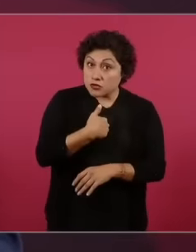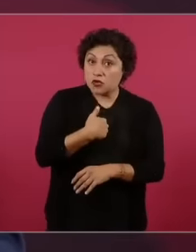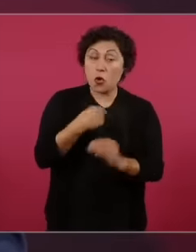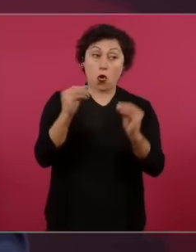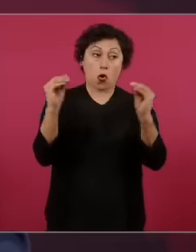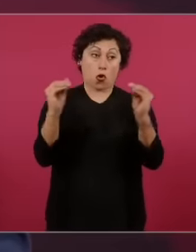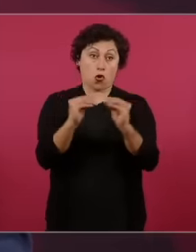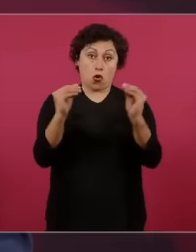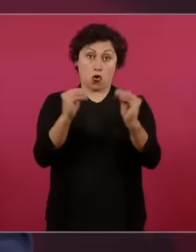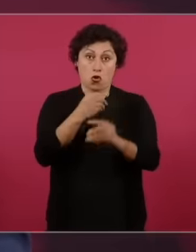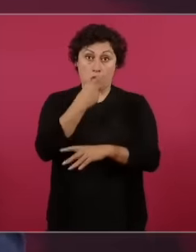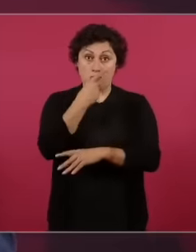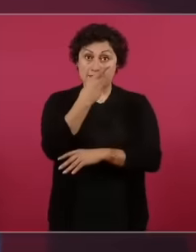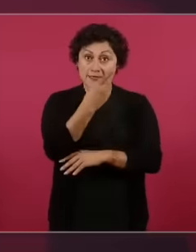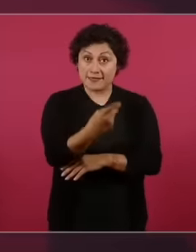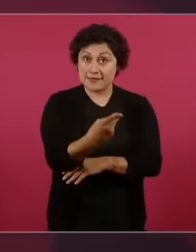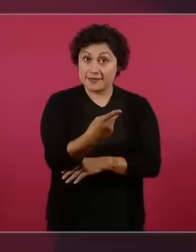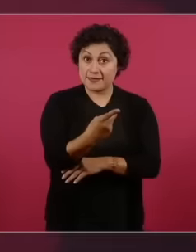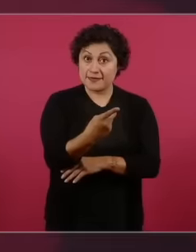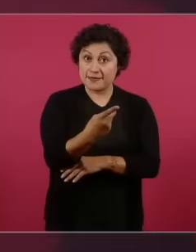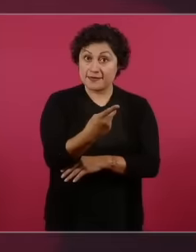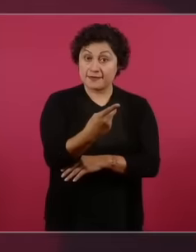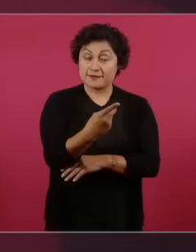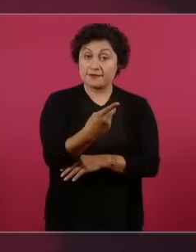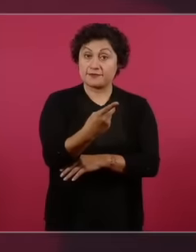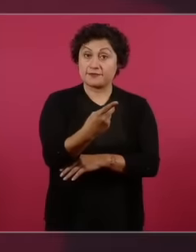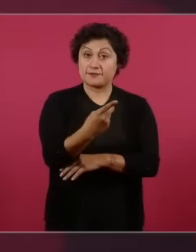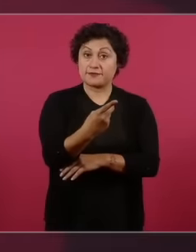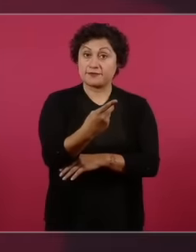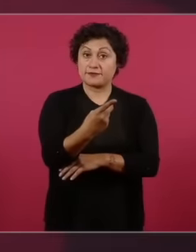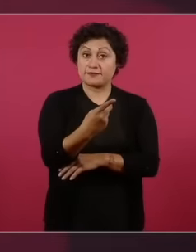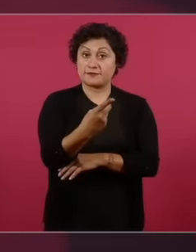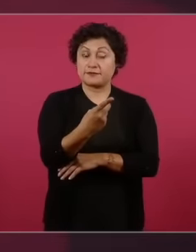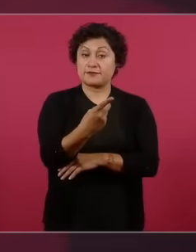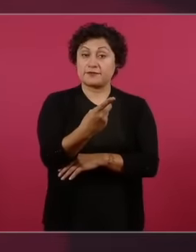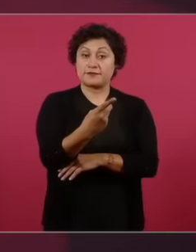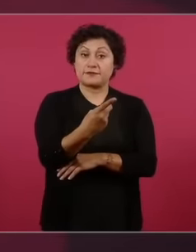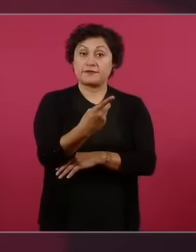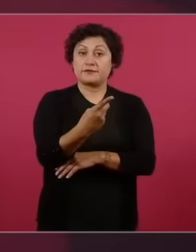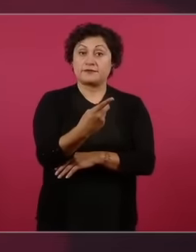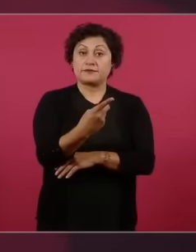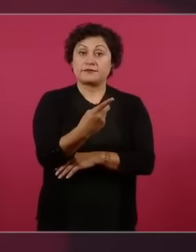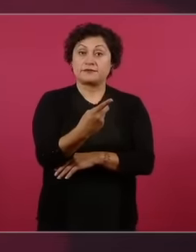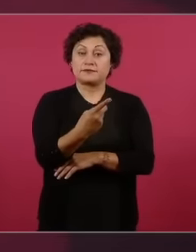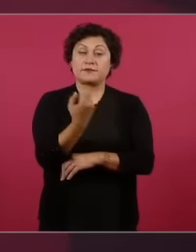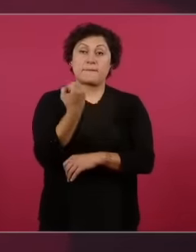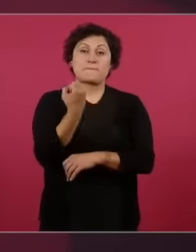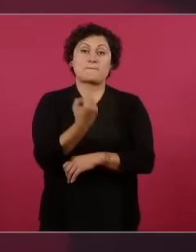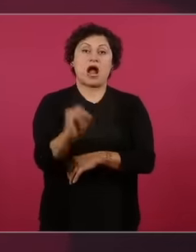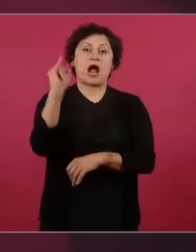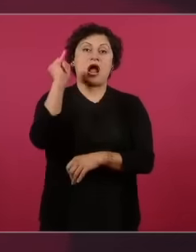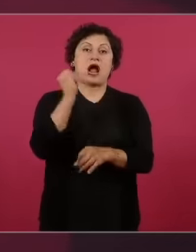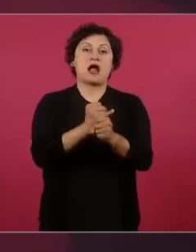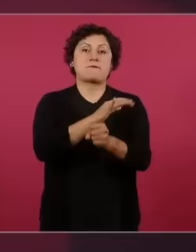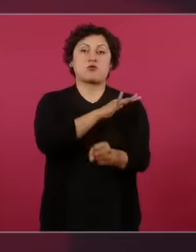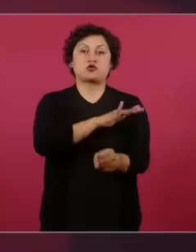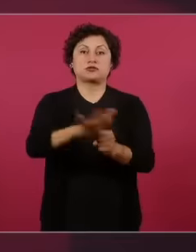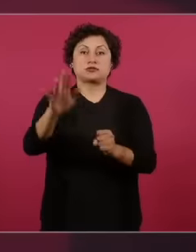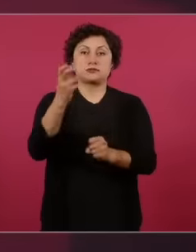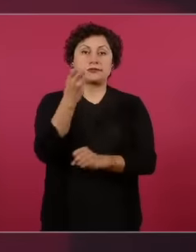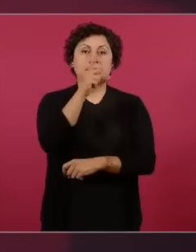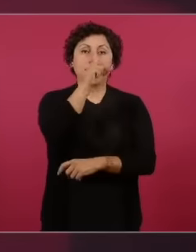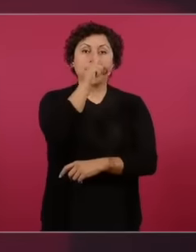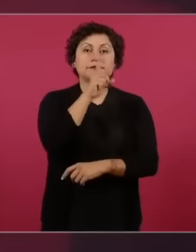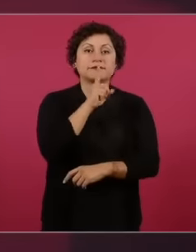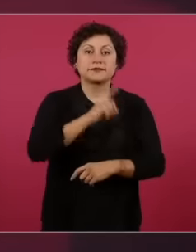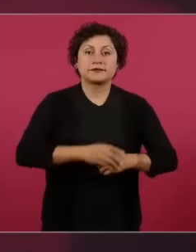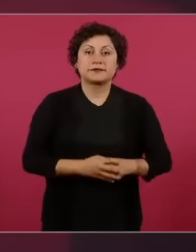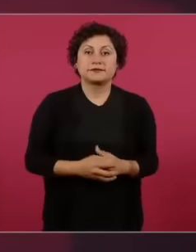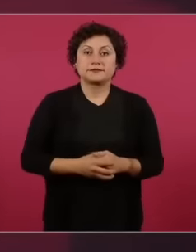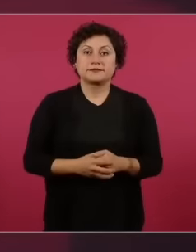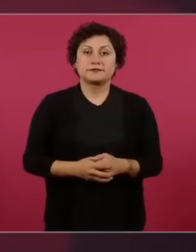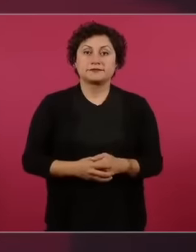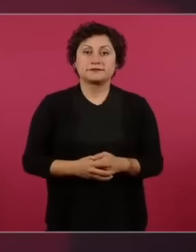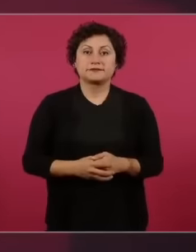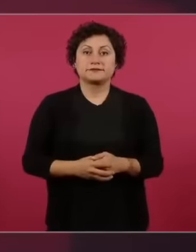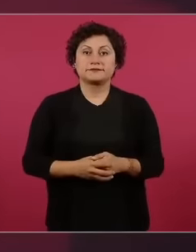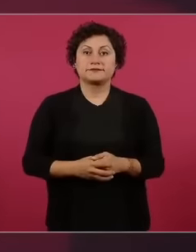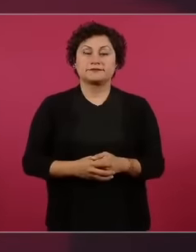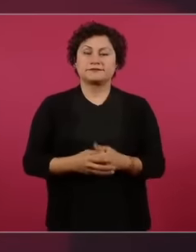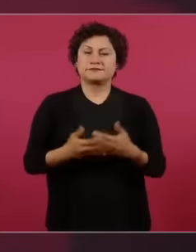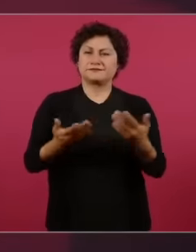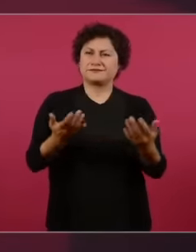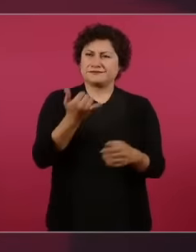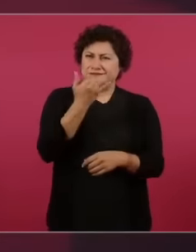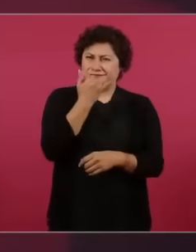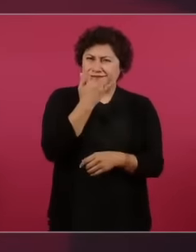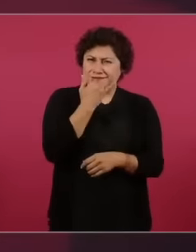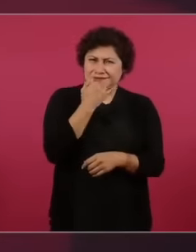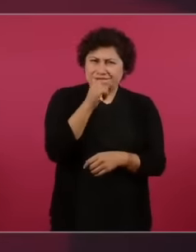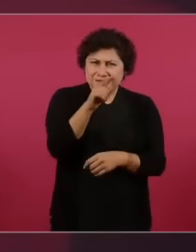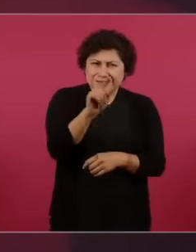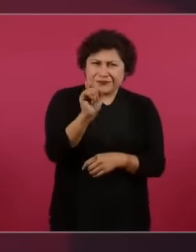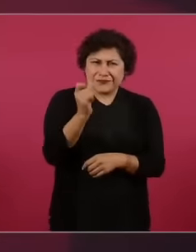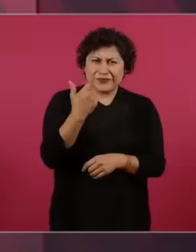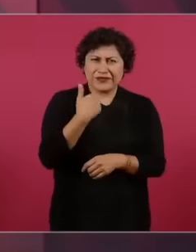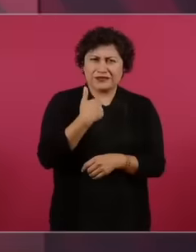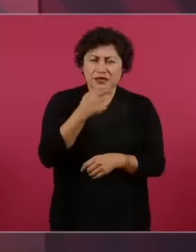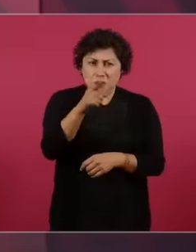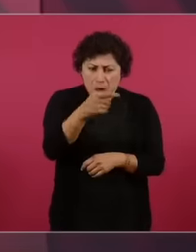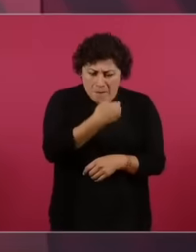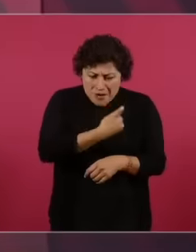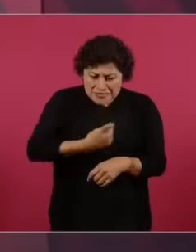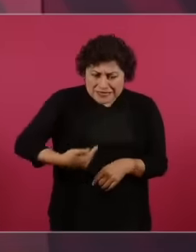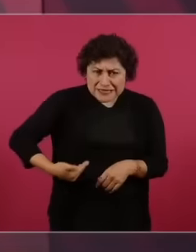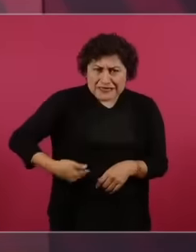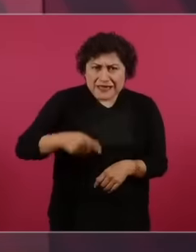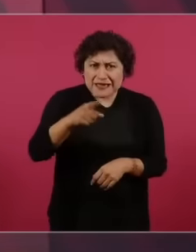unrealizable, it was a lie, he had to give his opinion, that is, against